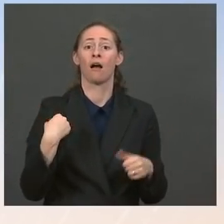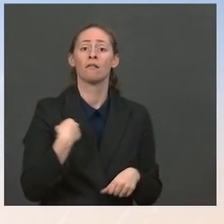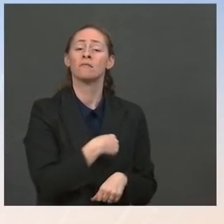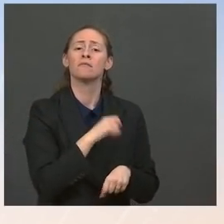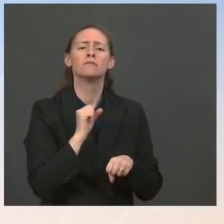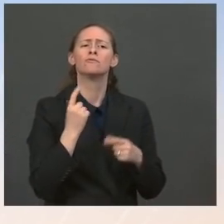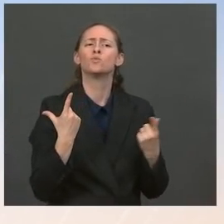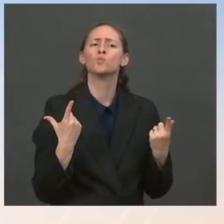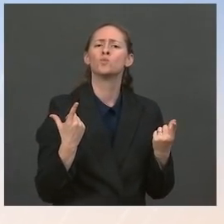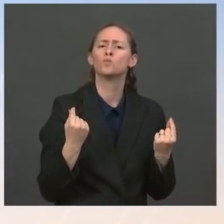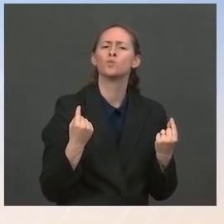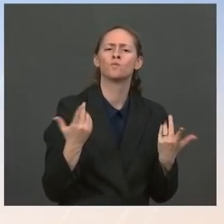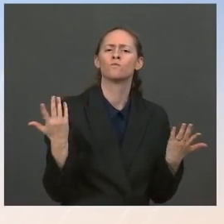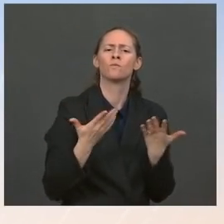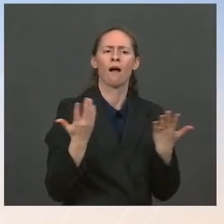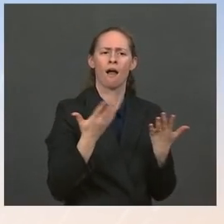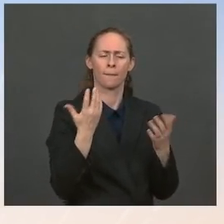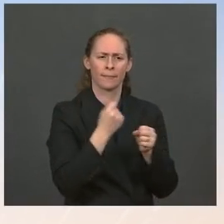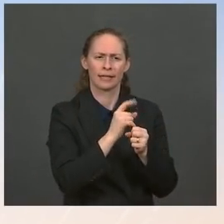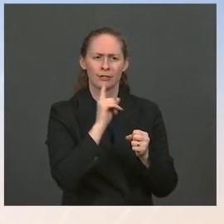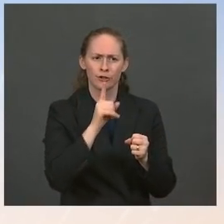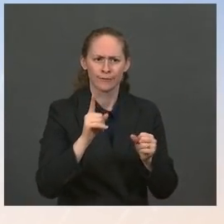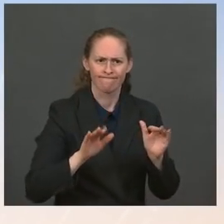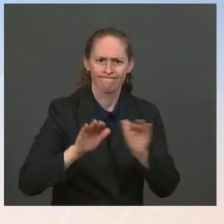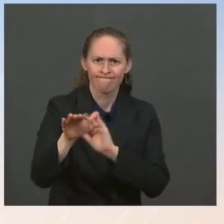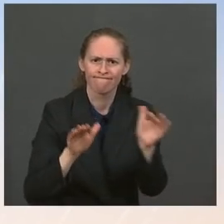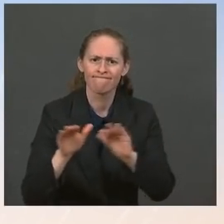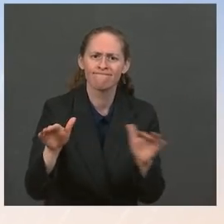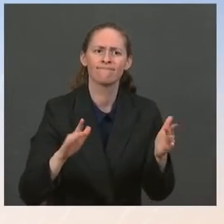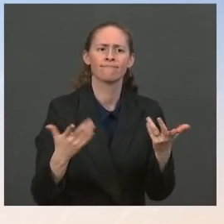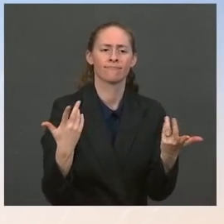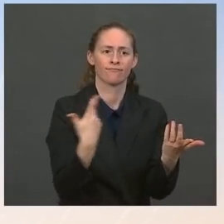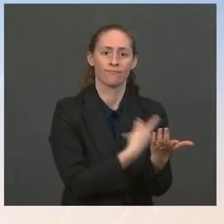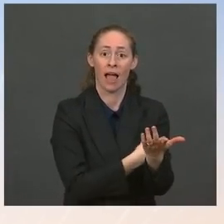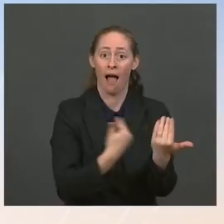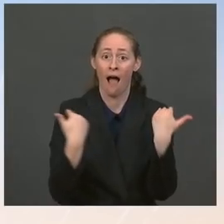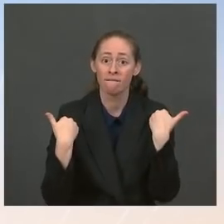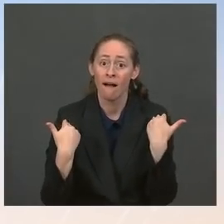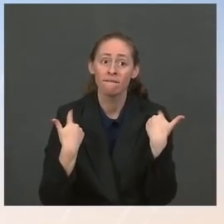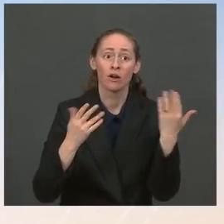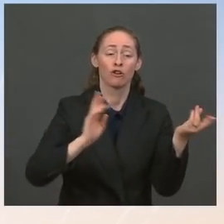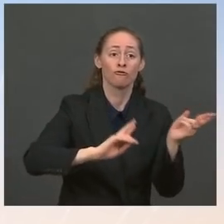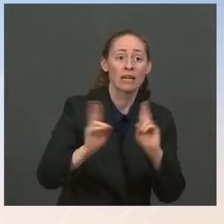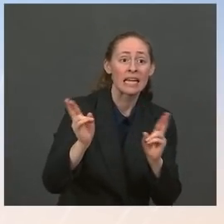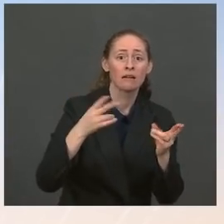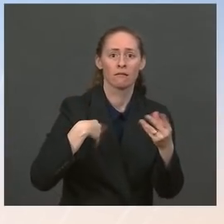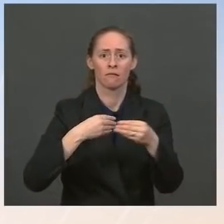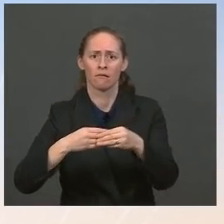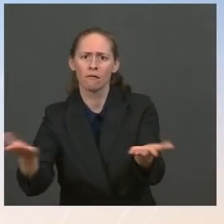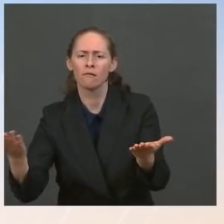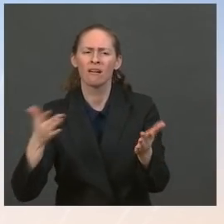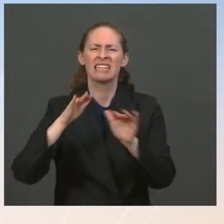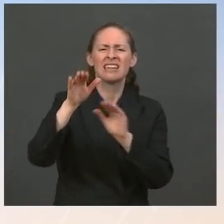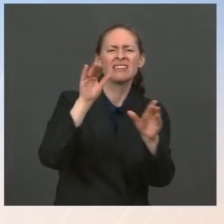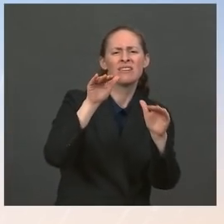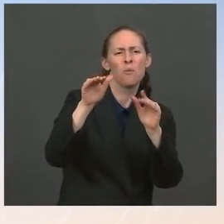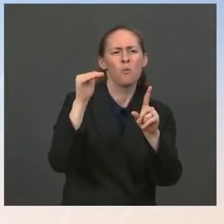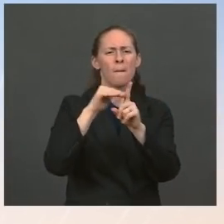is to make sure that these vaccines are readily available, that they're free -- right? -- and that we make it as easy as possible